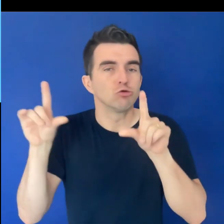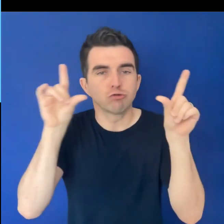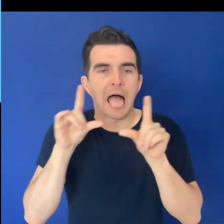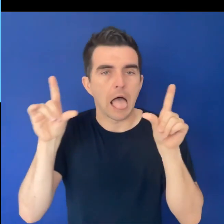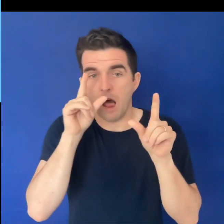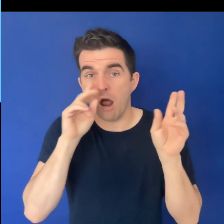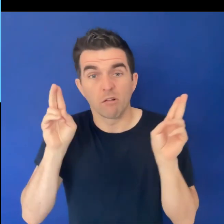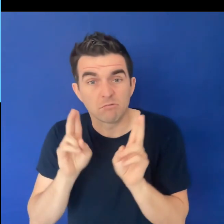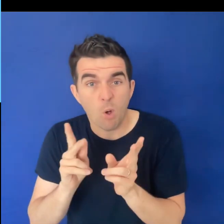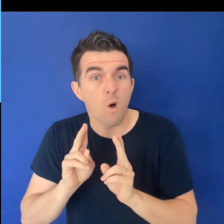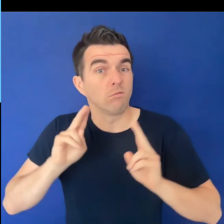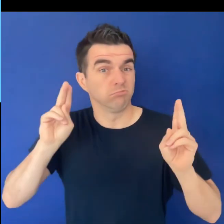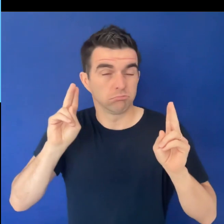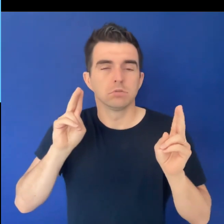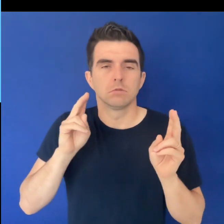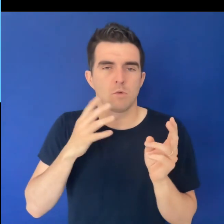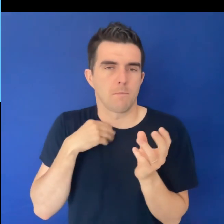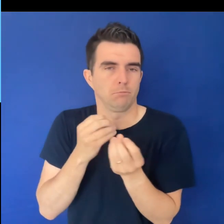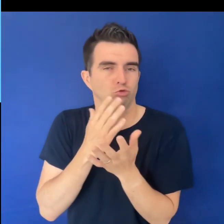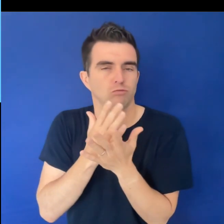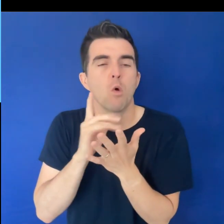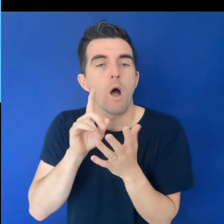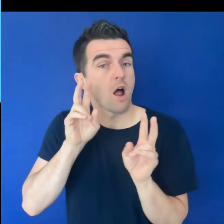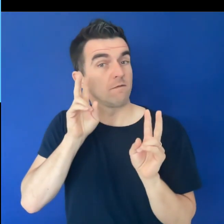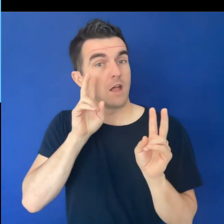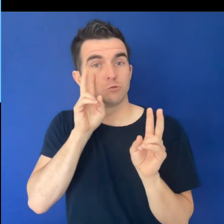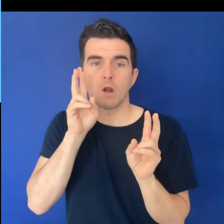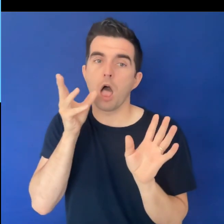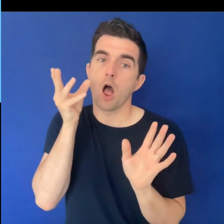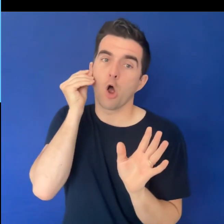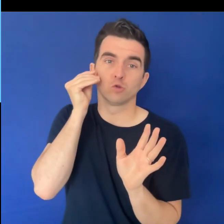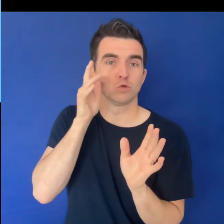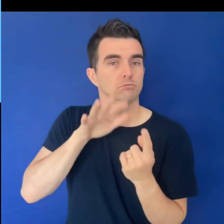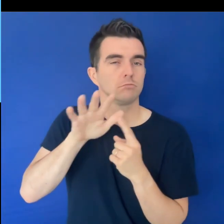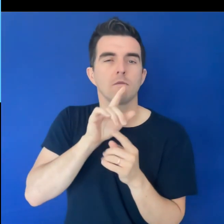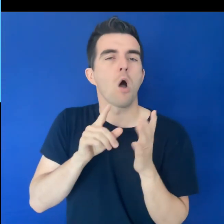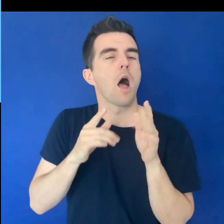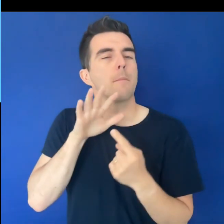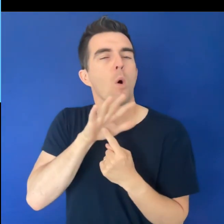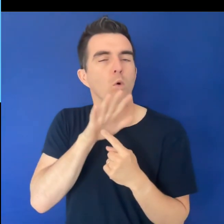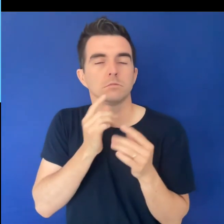We also make sure to have both visual and audio cues for important events.